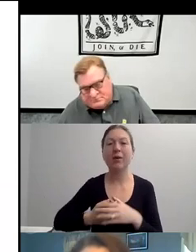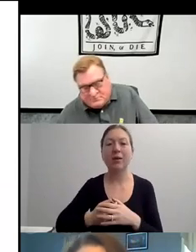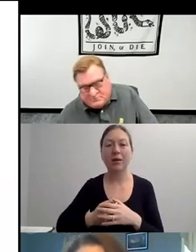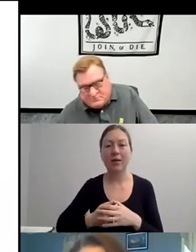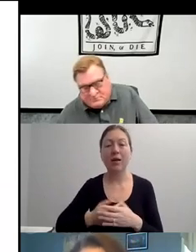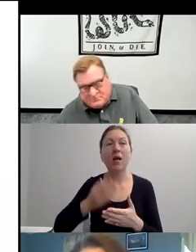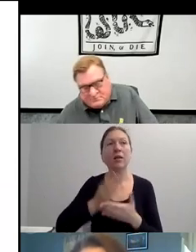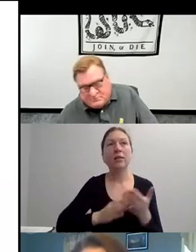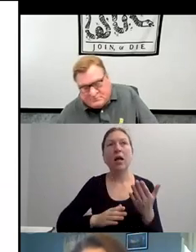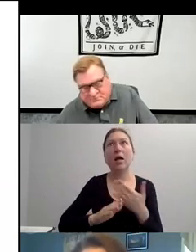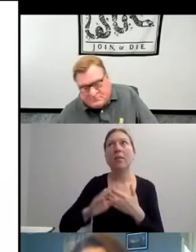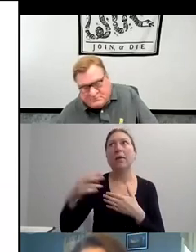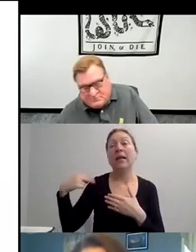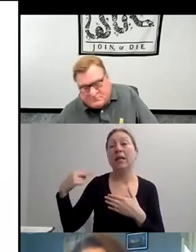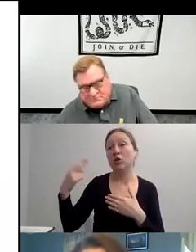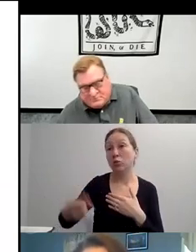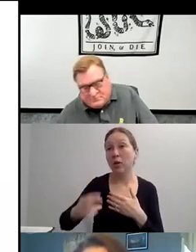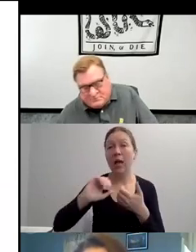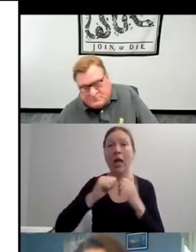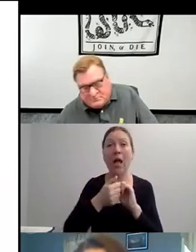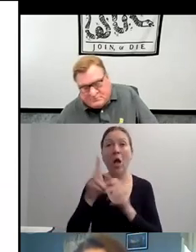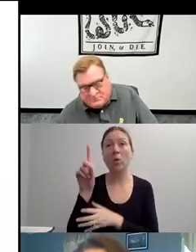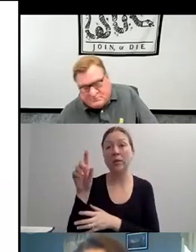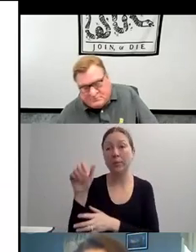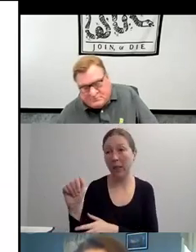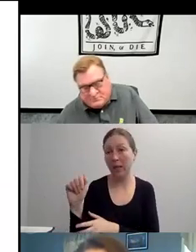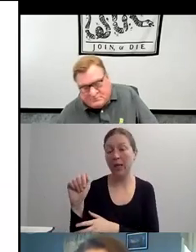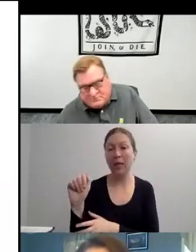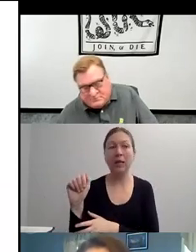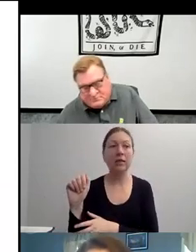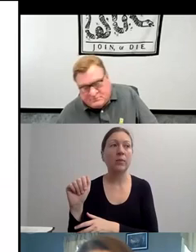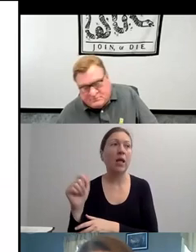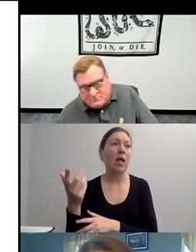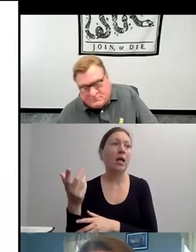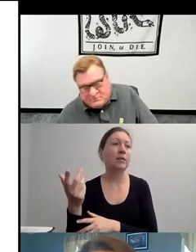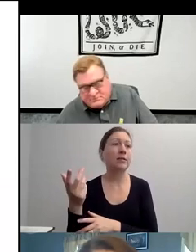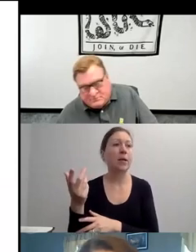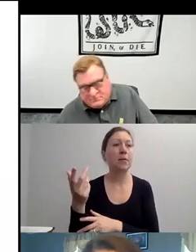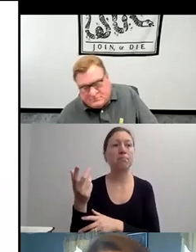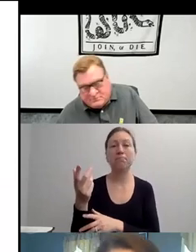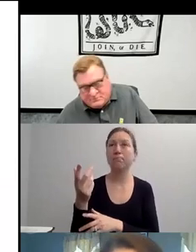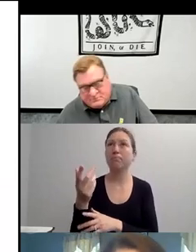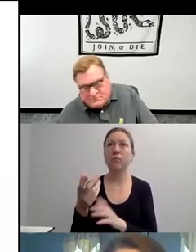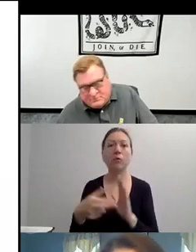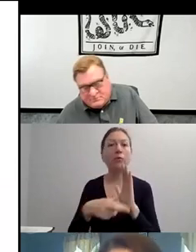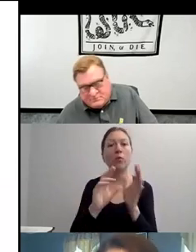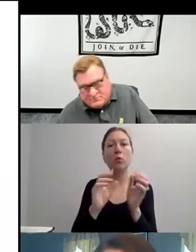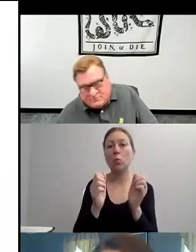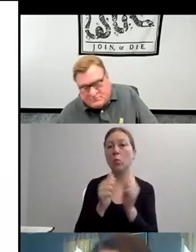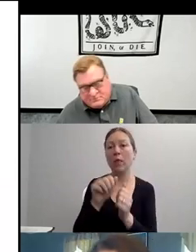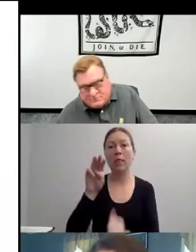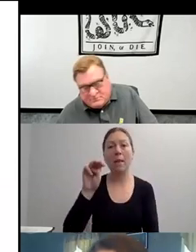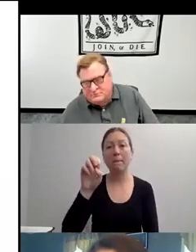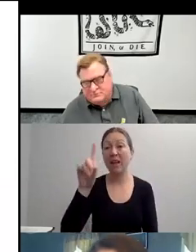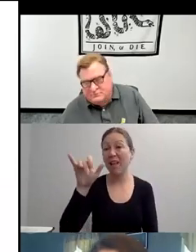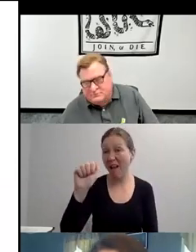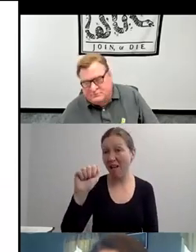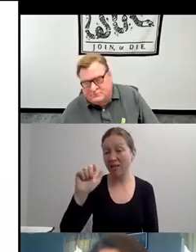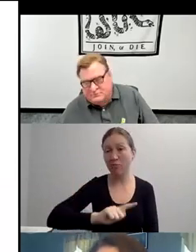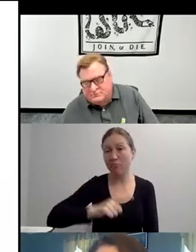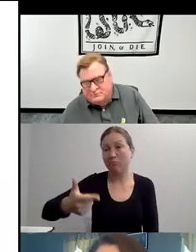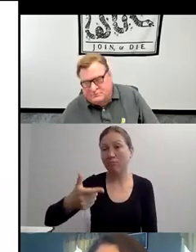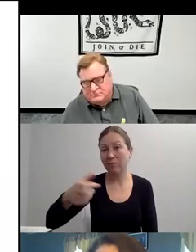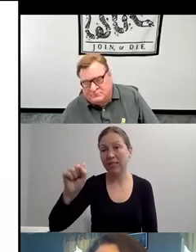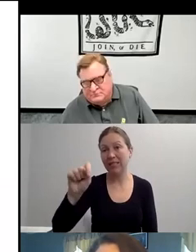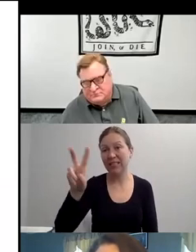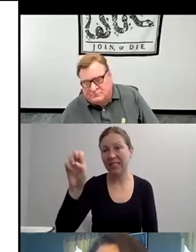NEED, THE TIME WHO WAS IF FROM THE -- FROM THE DICKENS STORY -- NO.